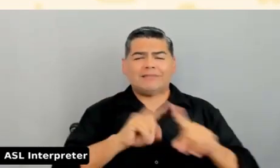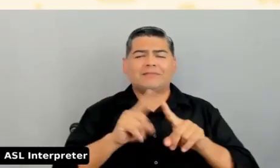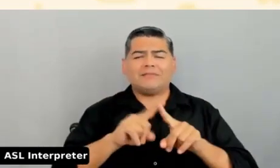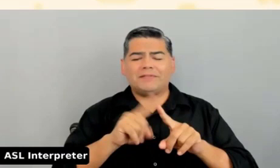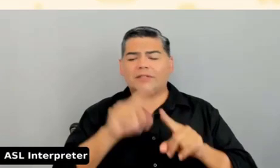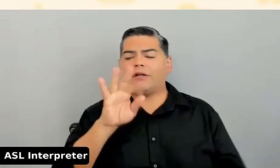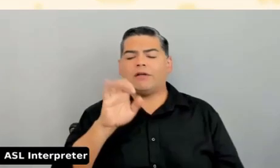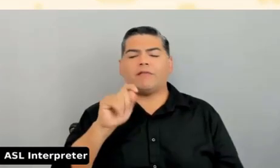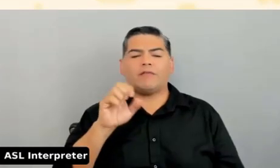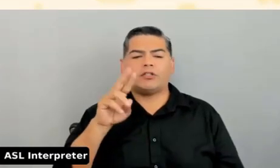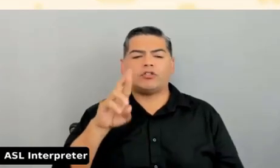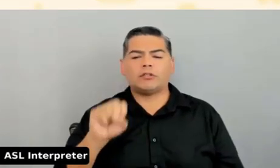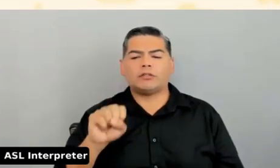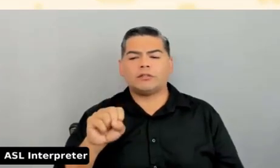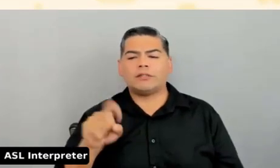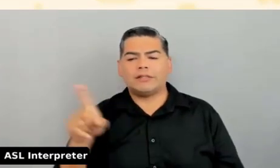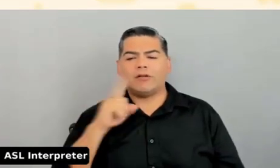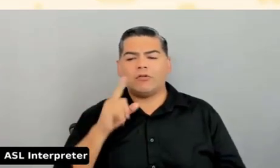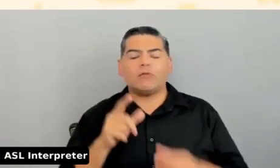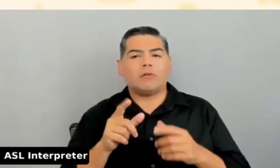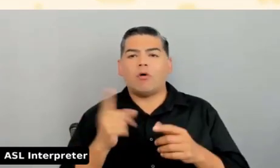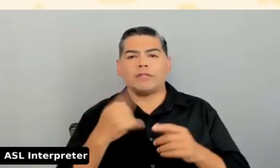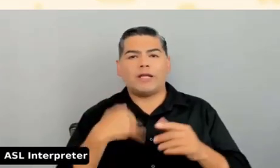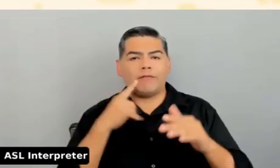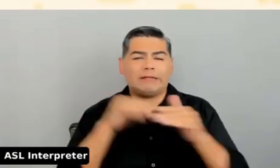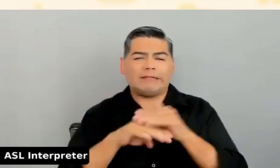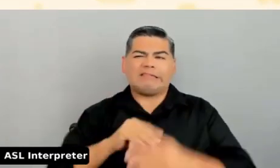Those features almost always create accessibility barriers.